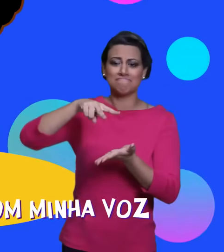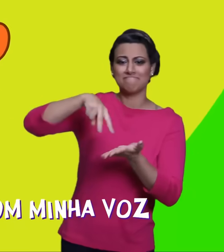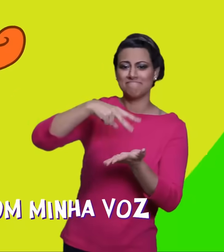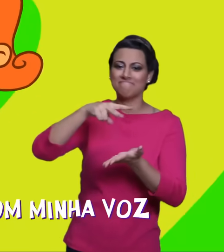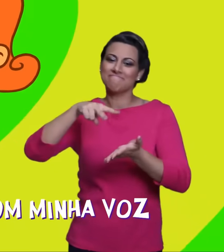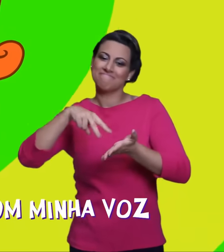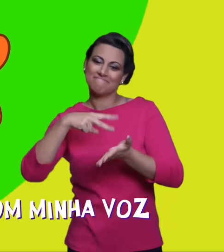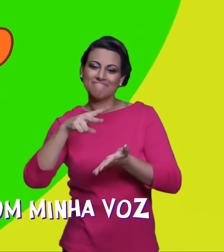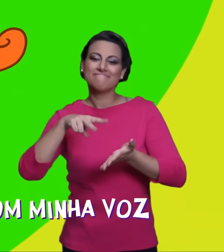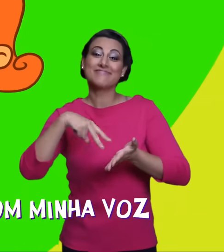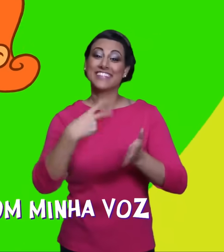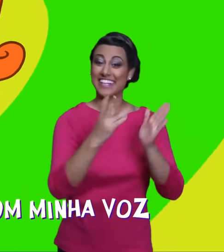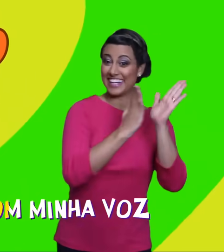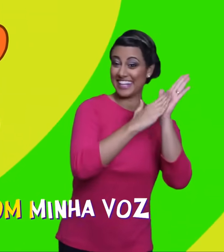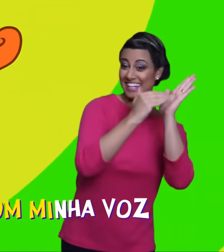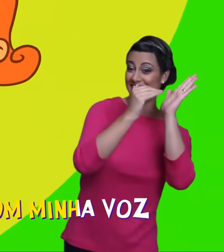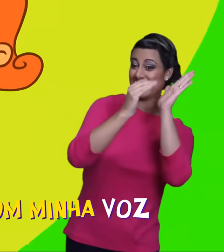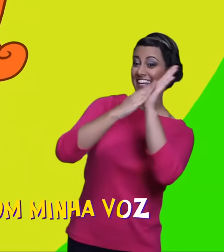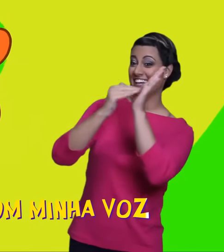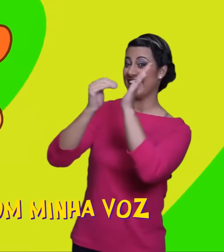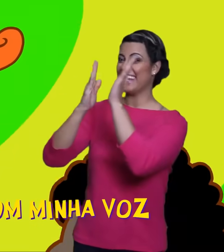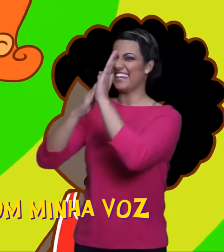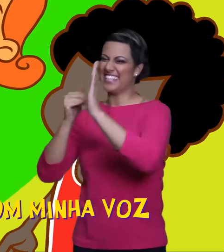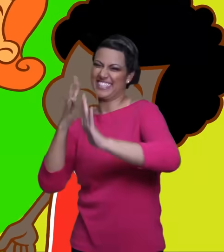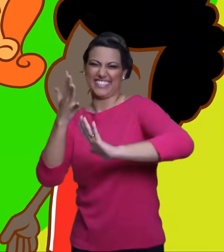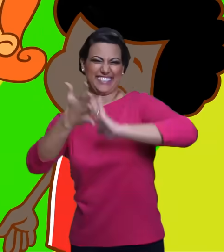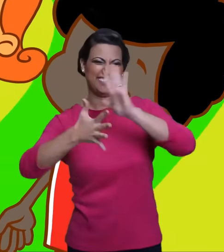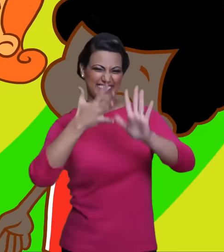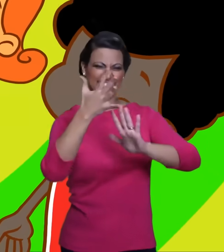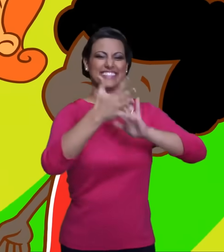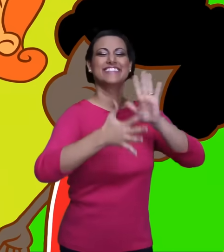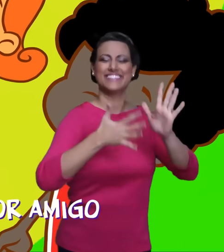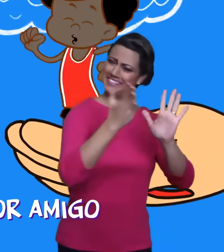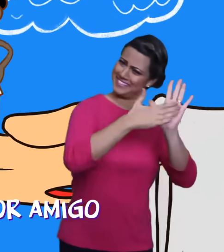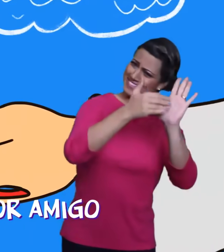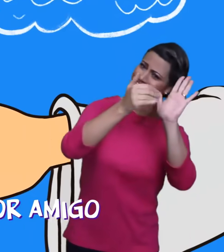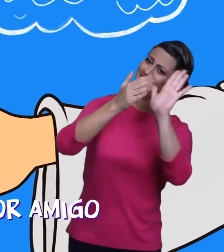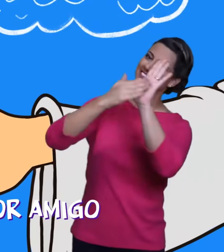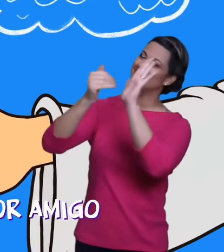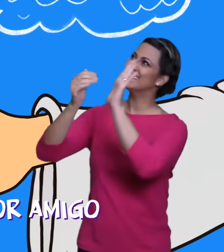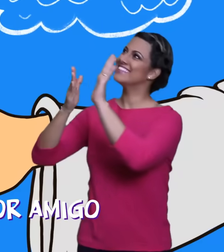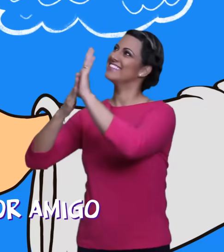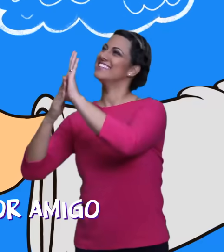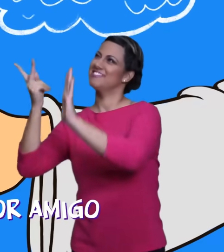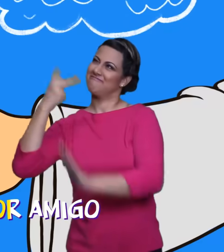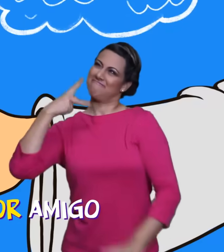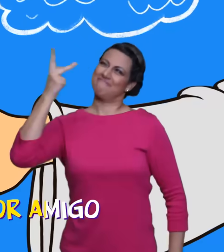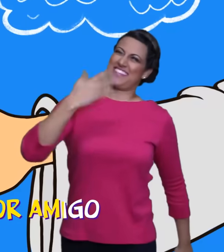I WILL PRAISE CHRIST WITH MY VOICE BECAUSE HE IS MY BEST FRIEND